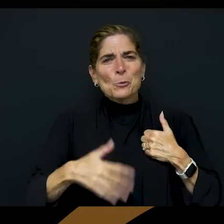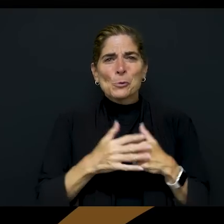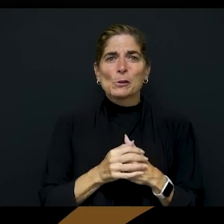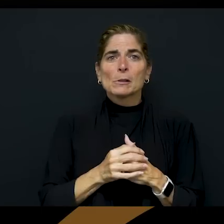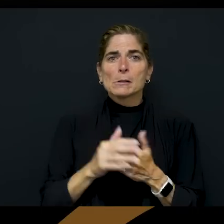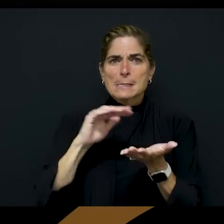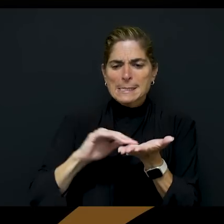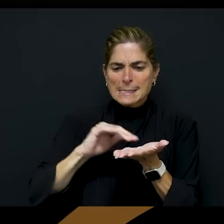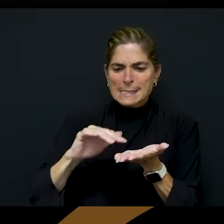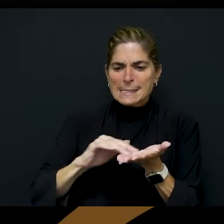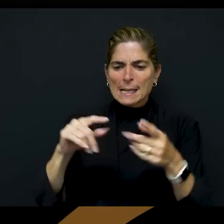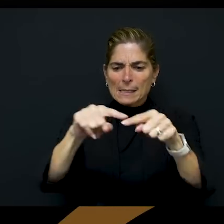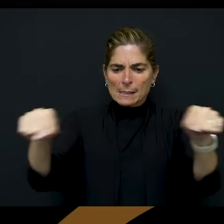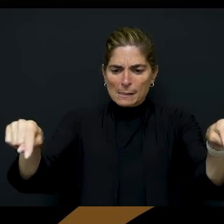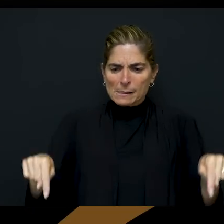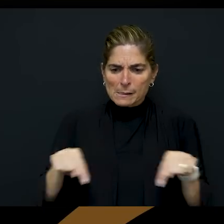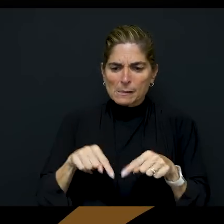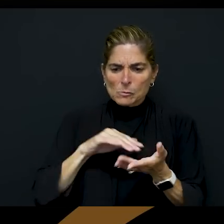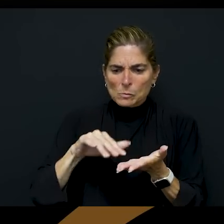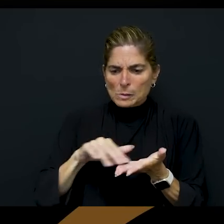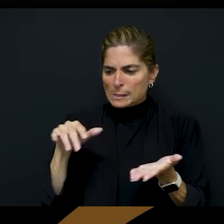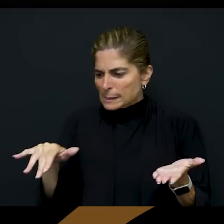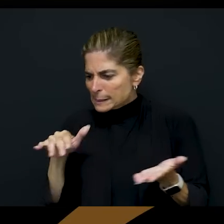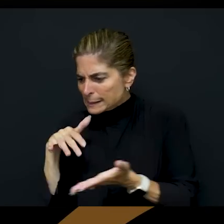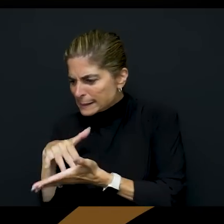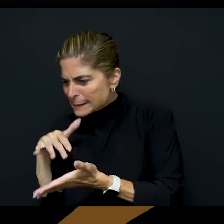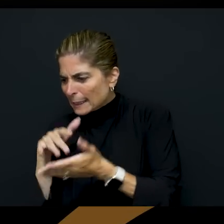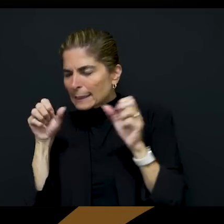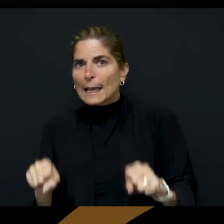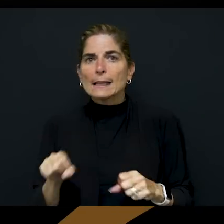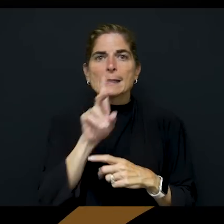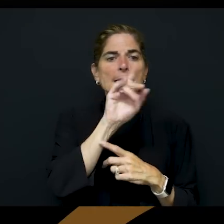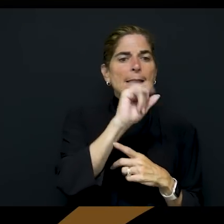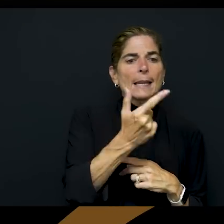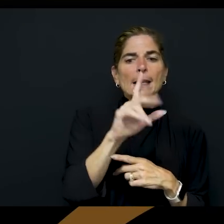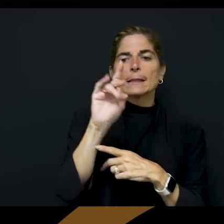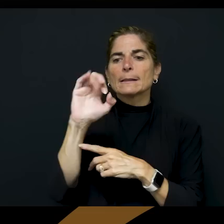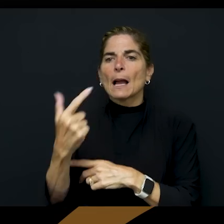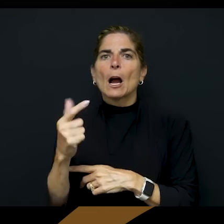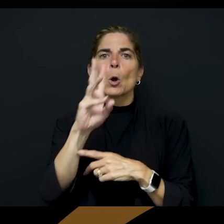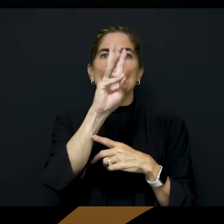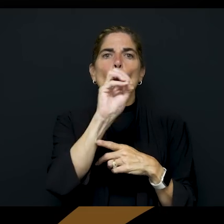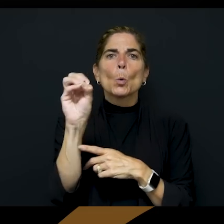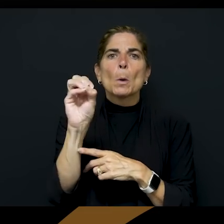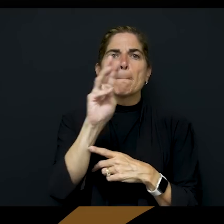The children study the Braille Bricks on an element chart. Ding. Dong. Woo.